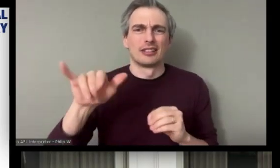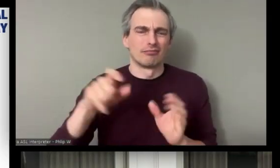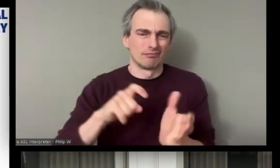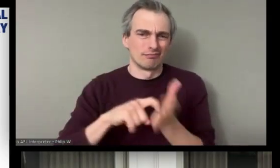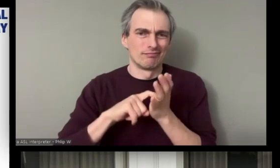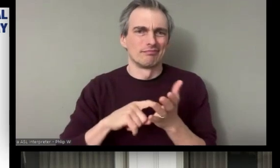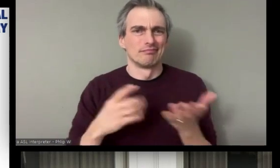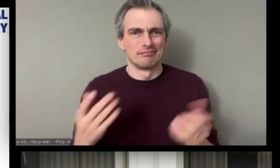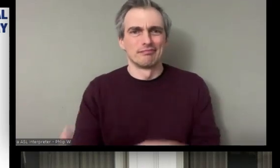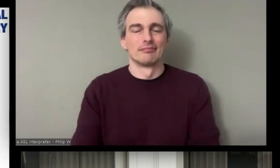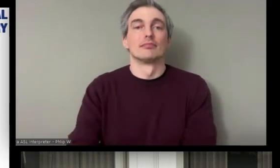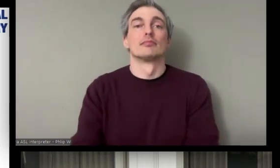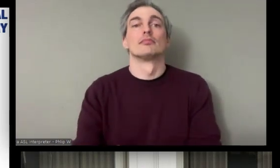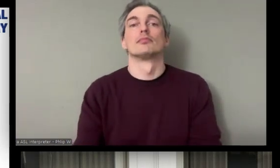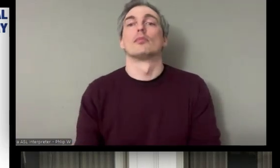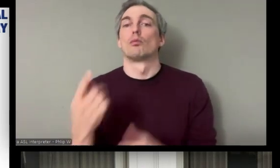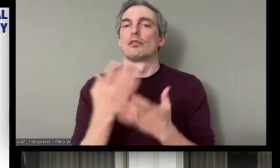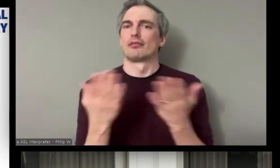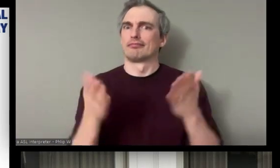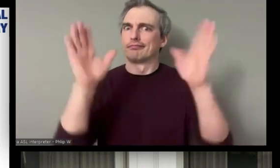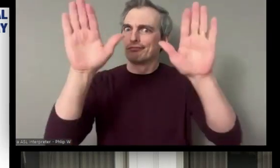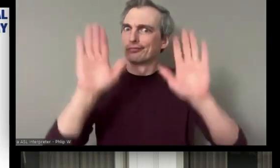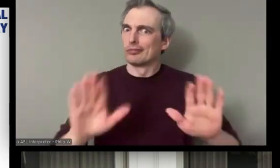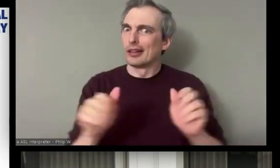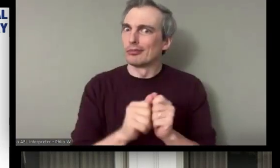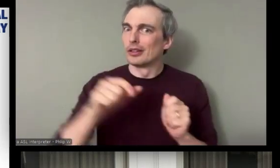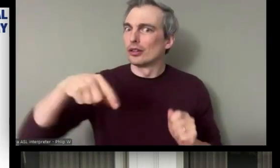But there is a way to use additional input through Bluetooth.